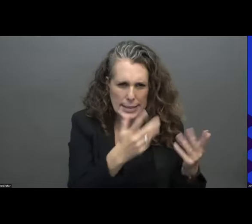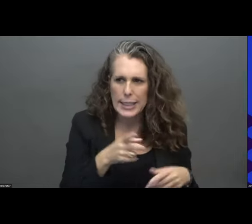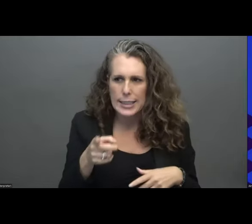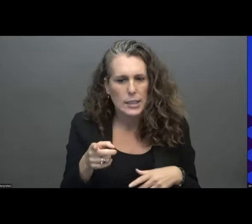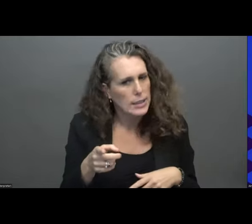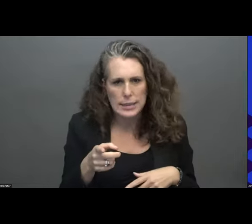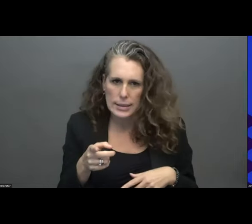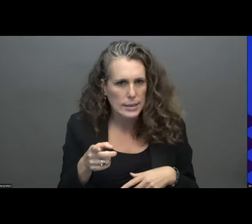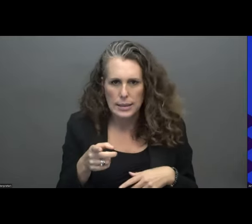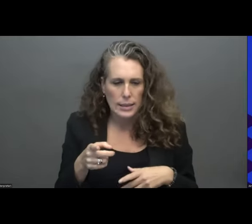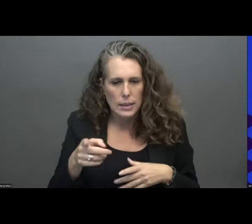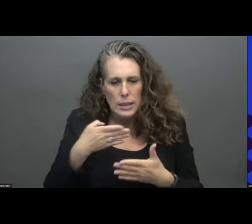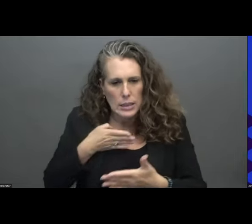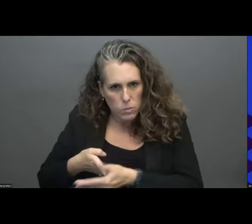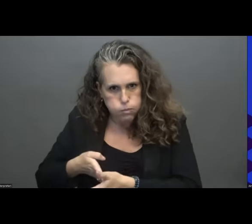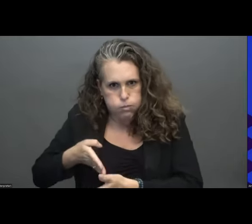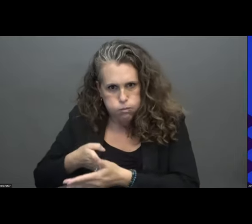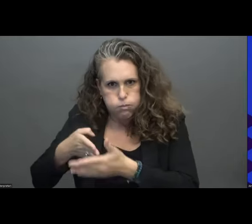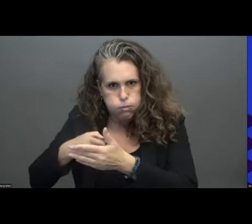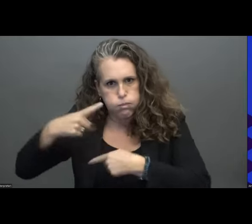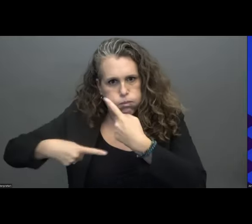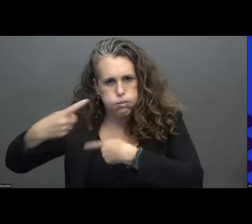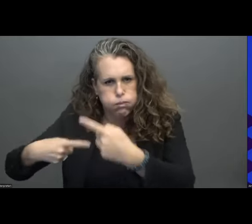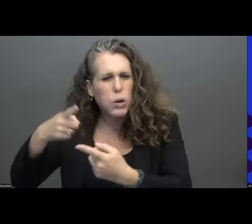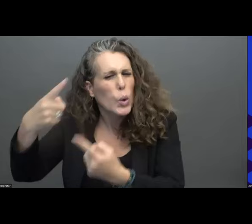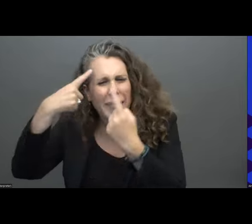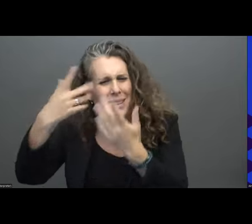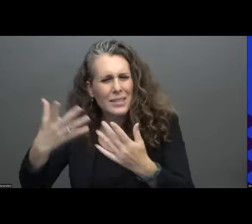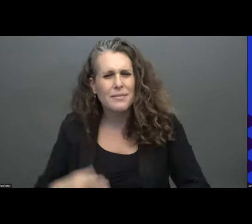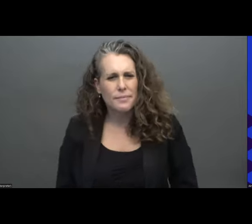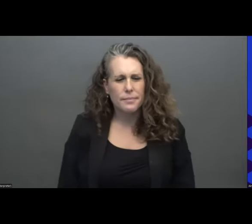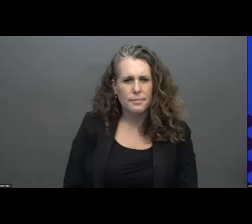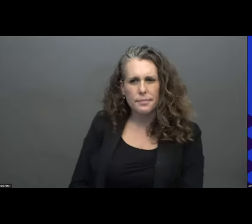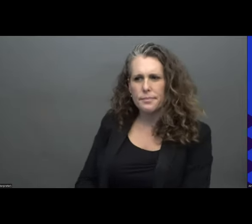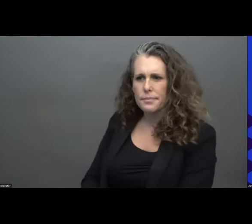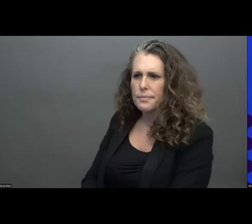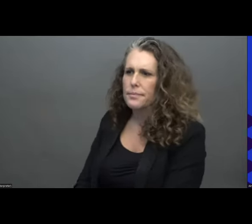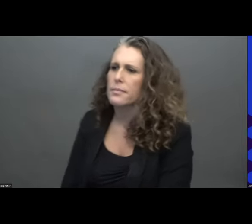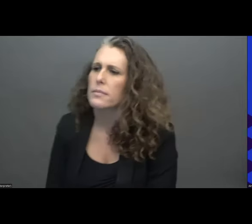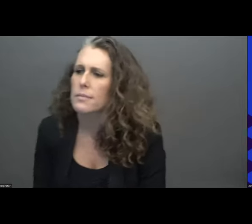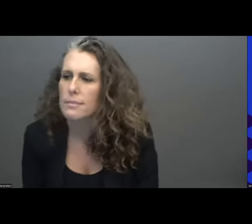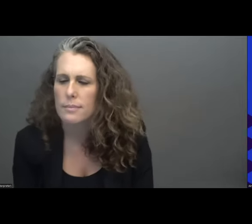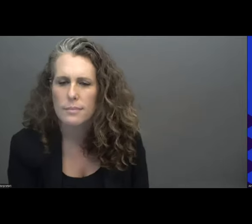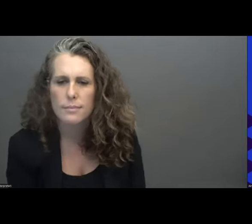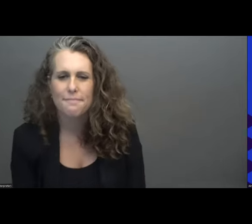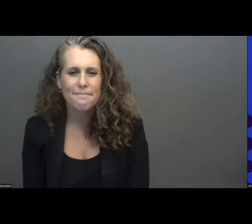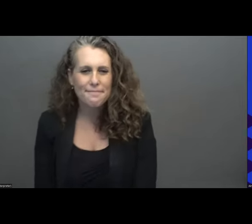we just had Mr tm over to you. 16:06:10 See boo.